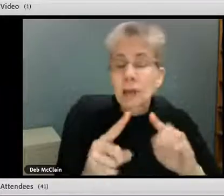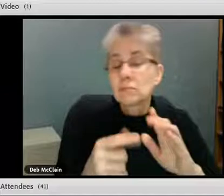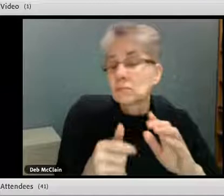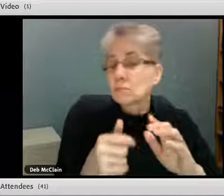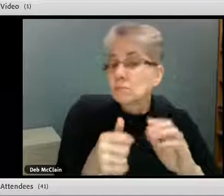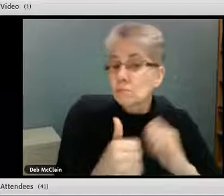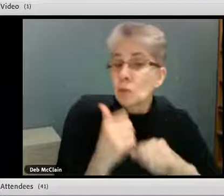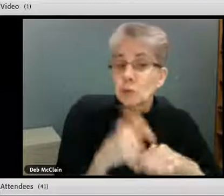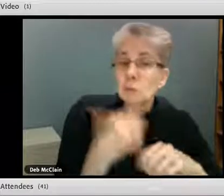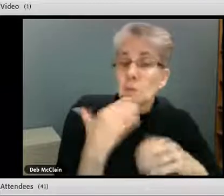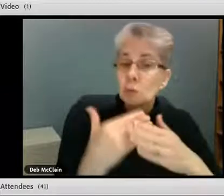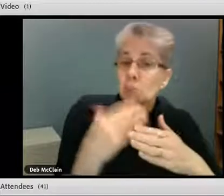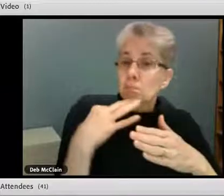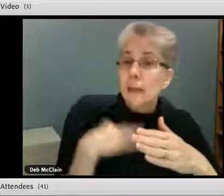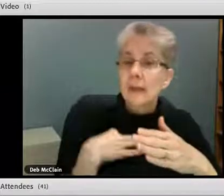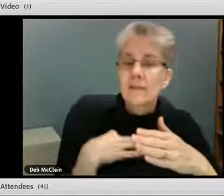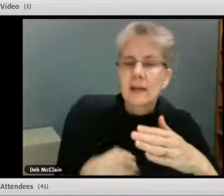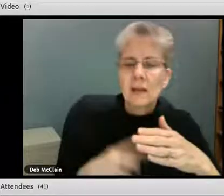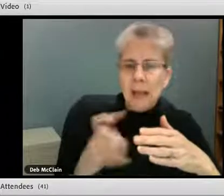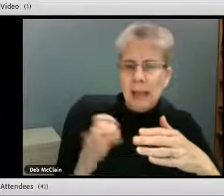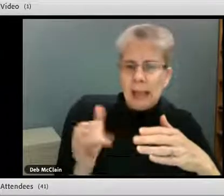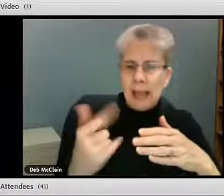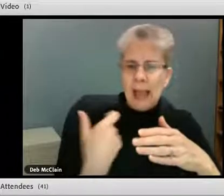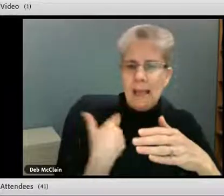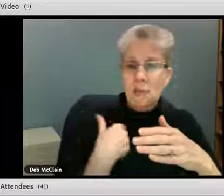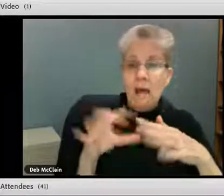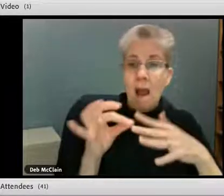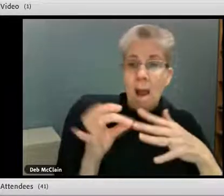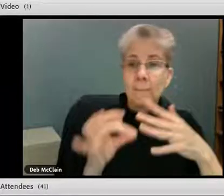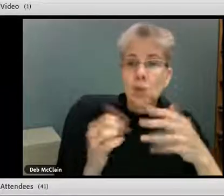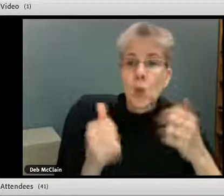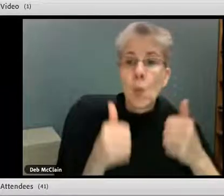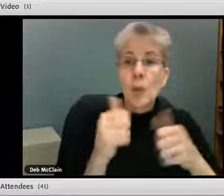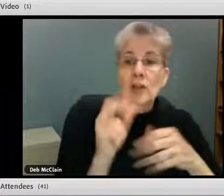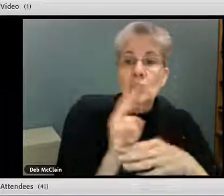Kelly's asking me if you have an option, which should you save an image as. That's a great question.